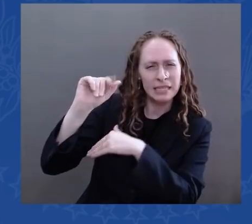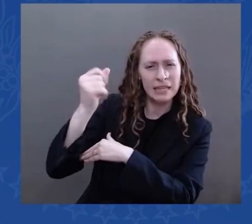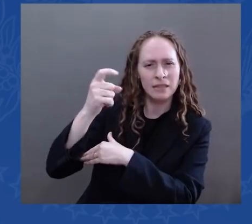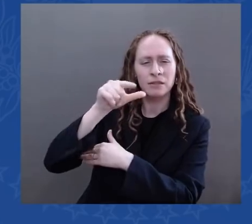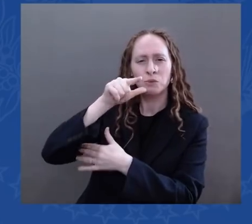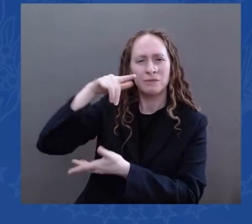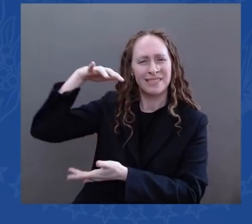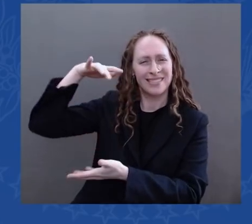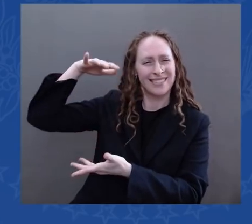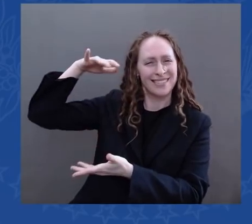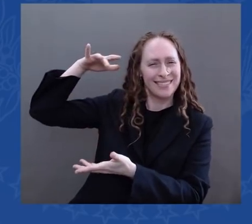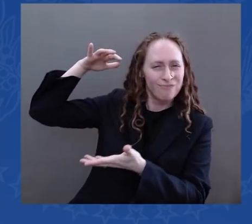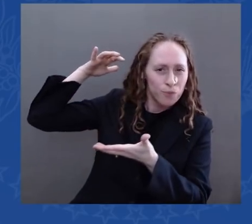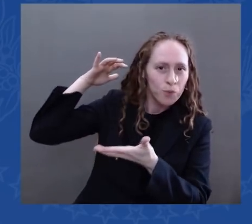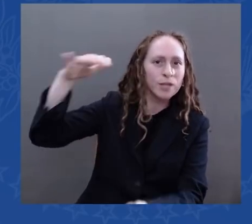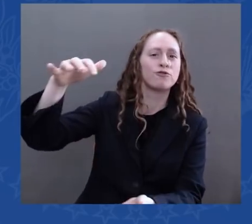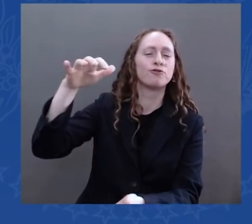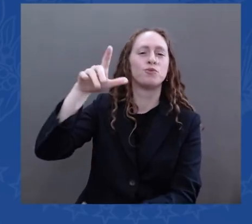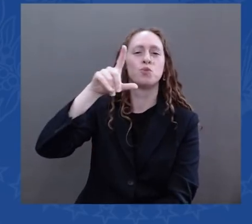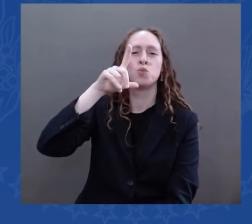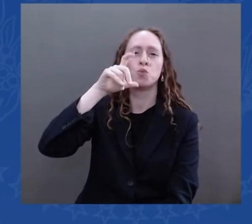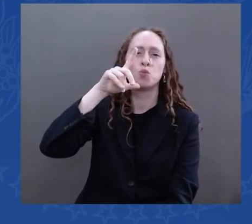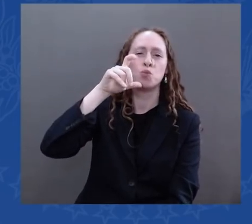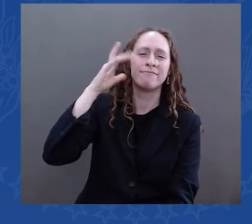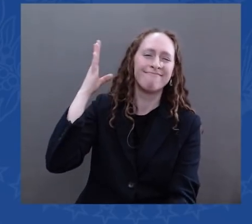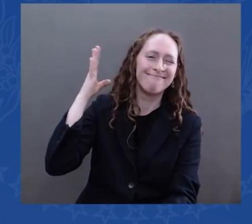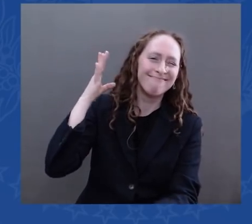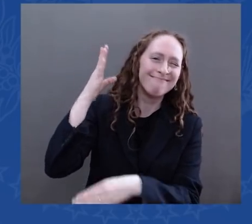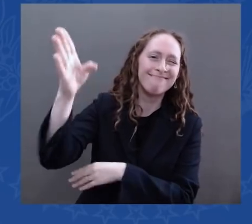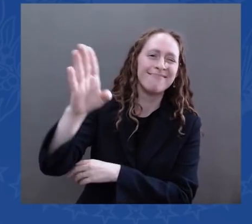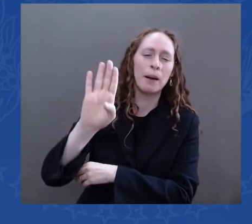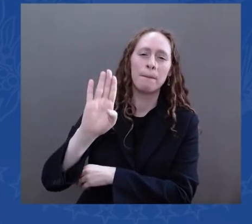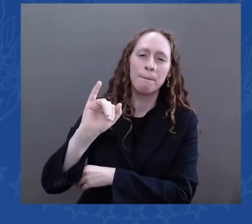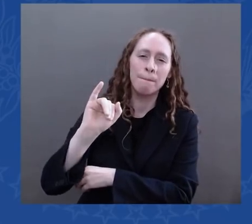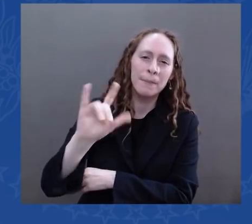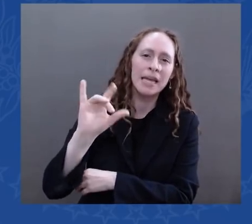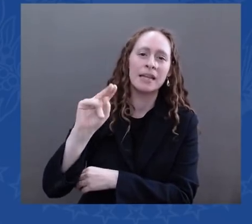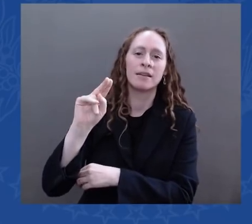One-hundredth of 1 percent of the Americans will pay this tax. The Billionaire Minimum Tax is fair,